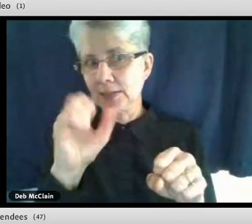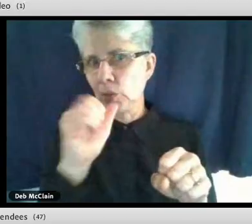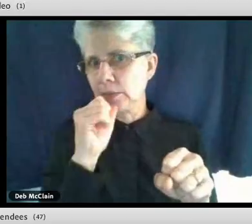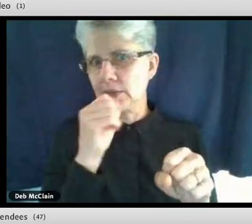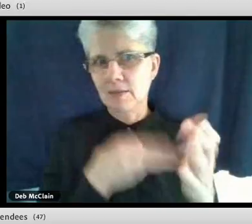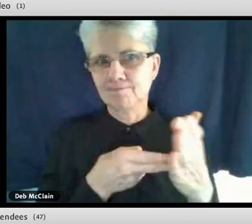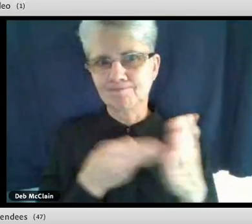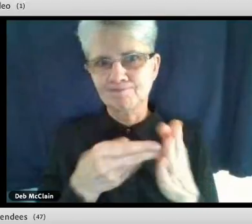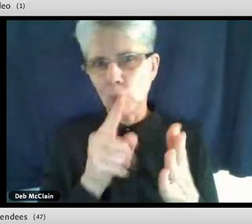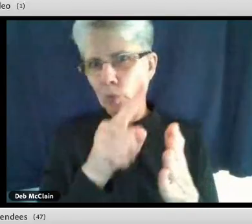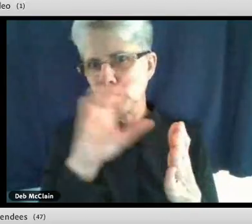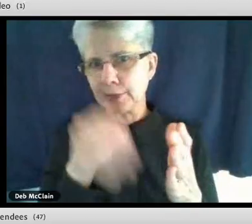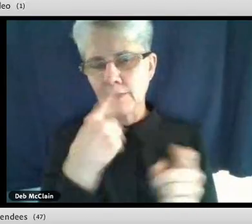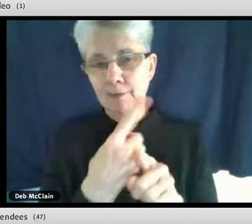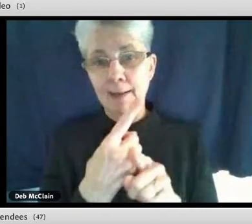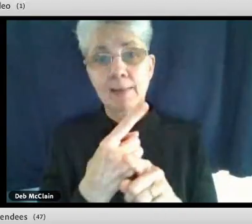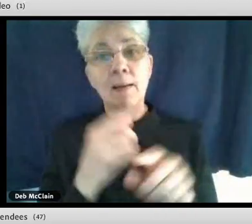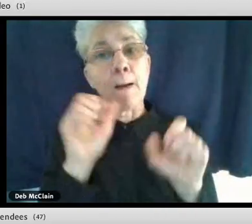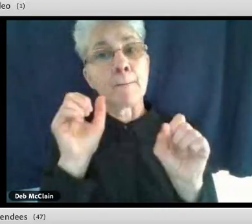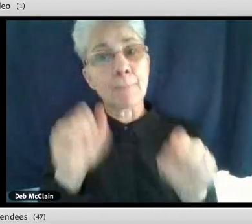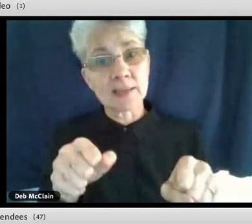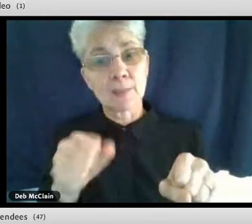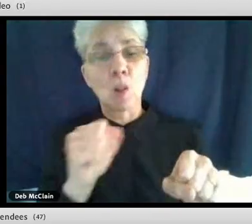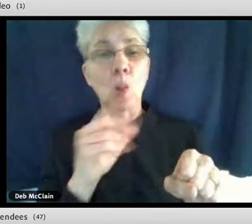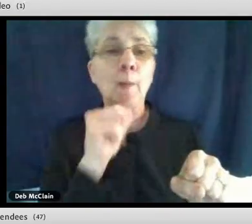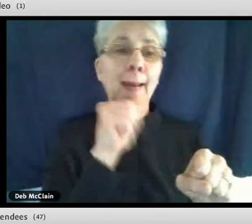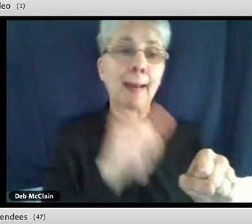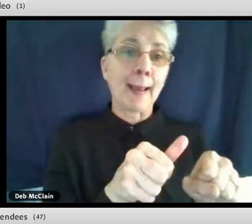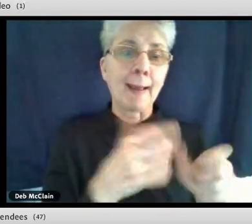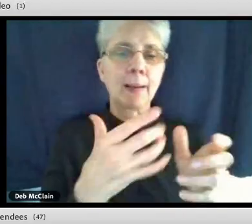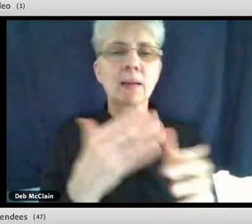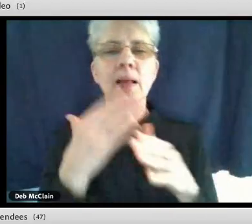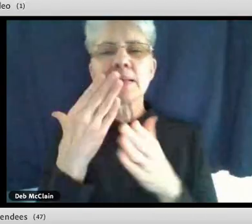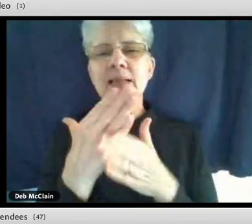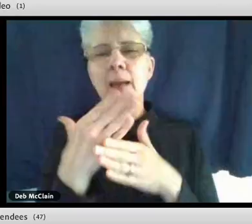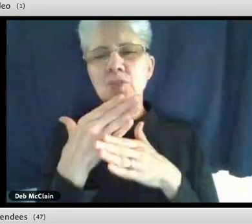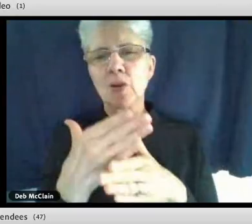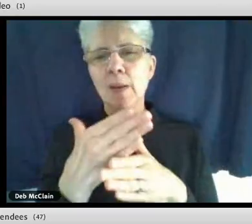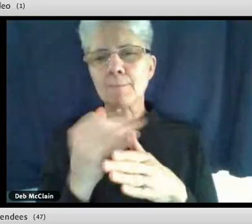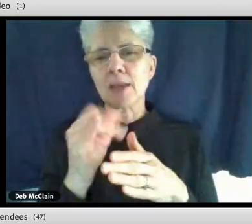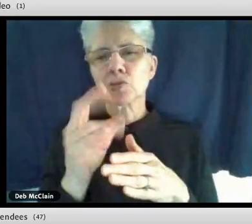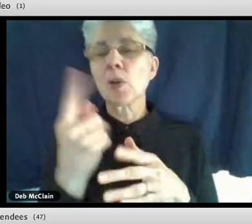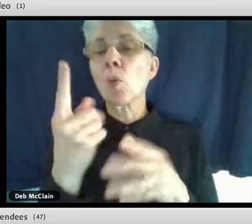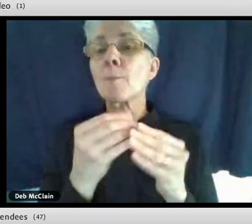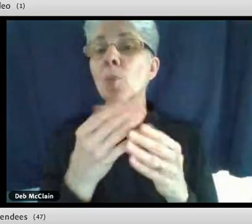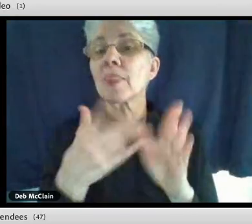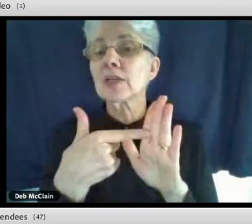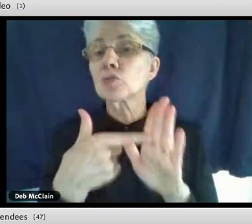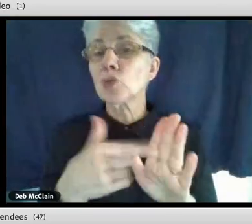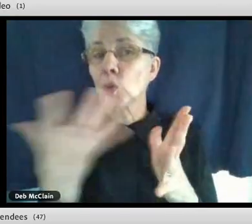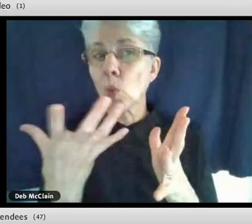Okay, I'm going to stop sharing my screen for a second. Oh, one more thing I wanted to show you, a couple more things, sorry,